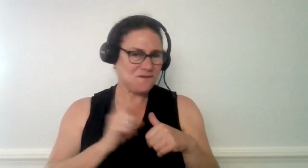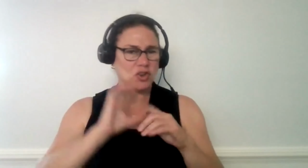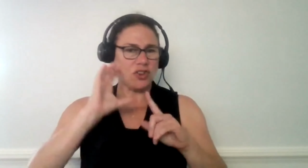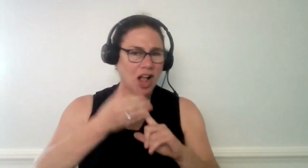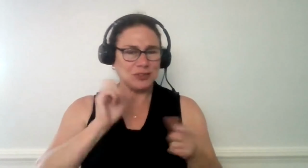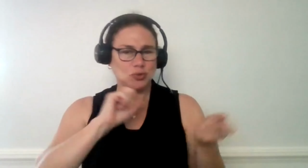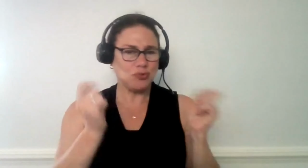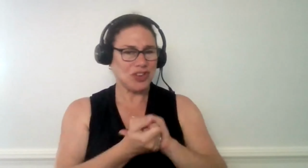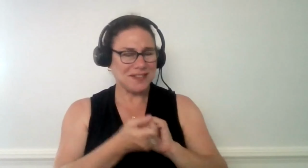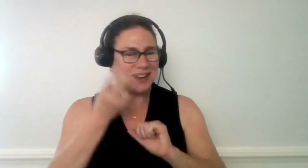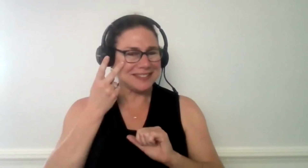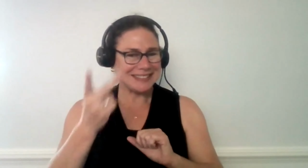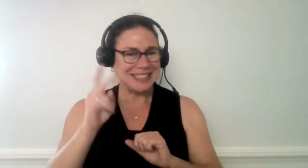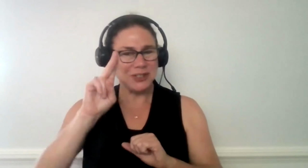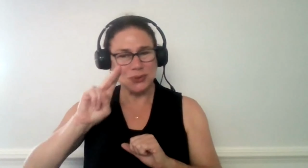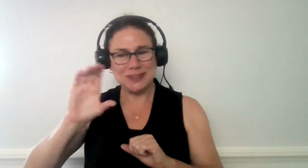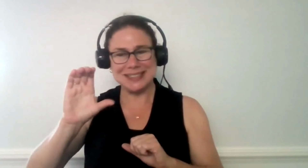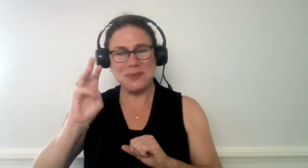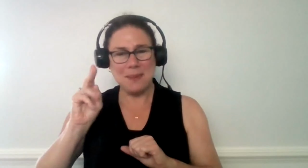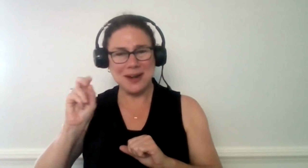Rachael Hu: That was very impressive.